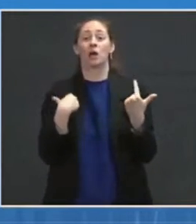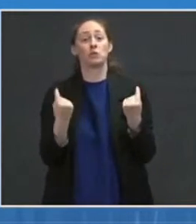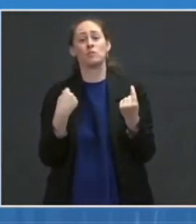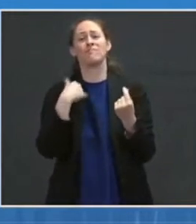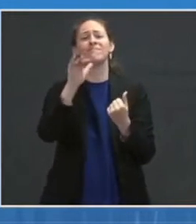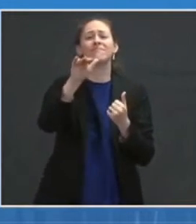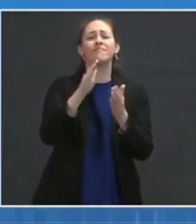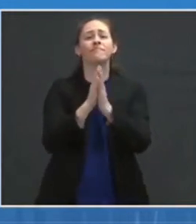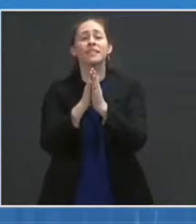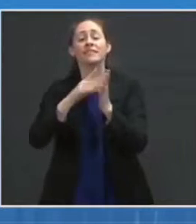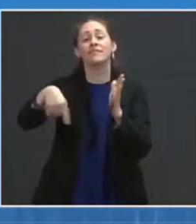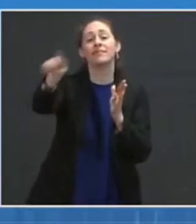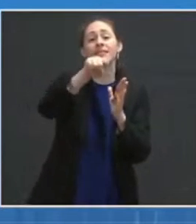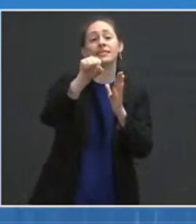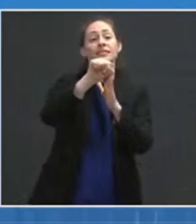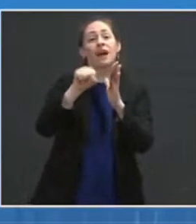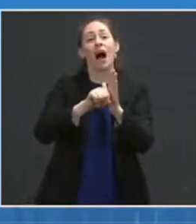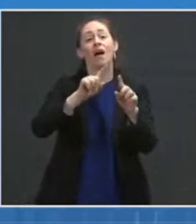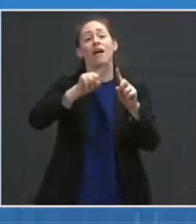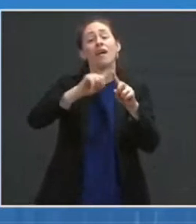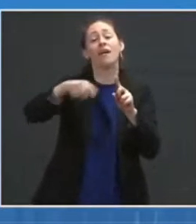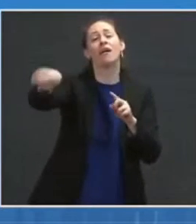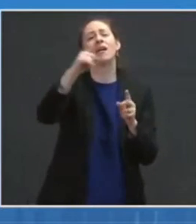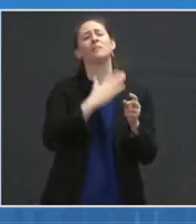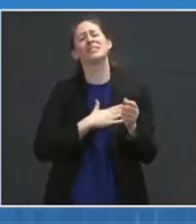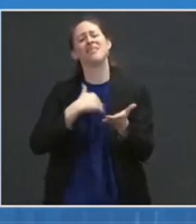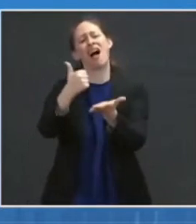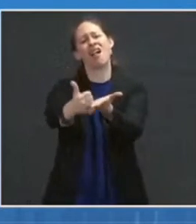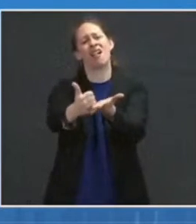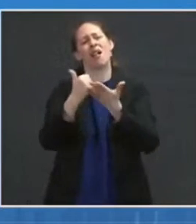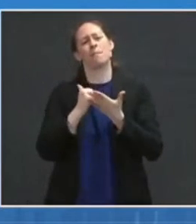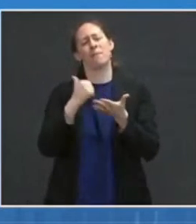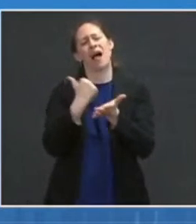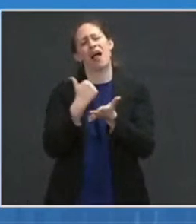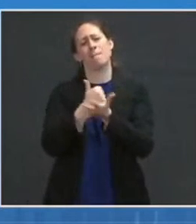ASKING STATES, SITES AND